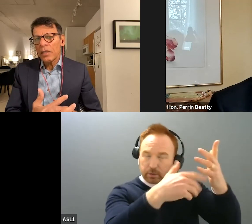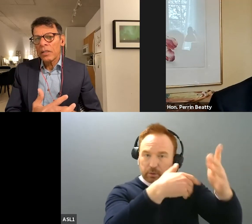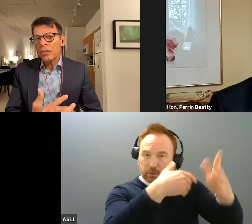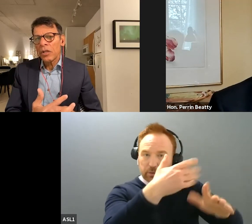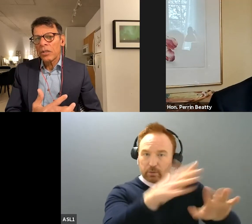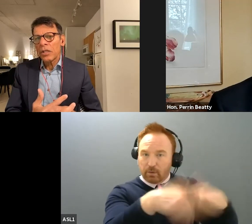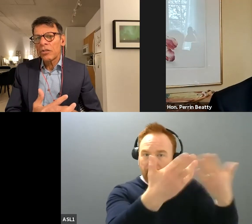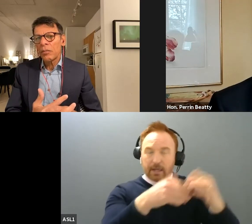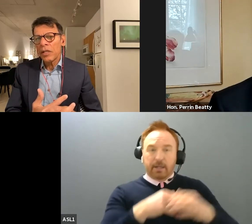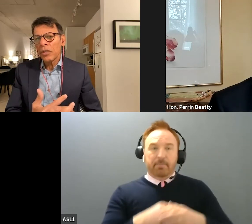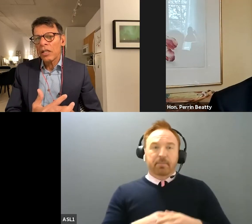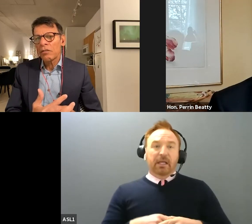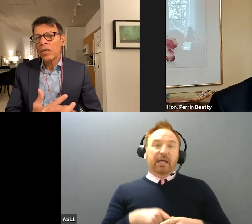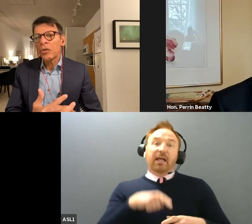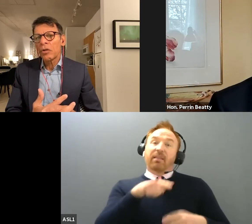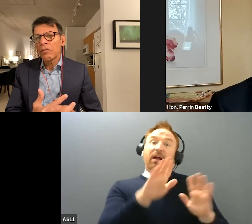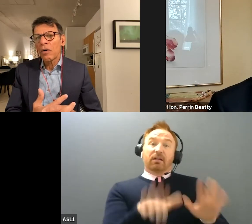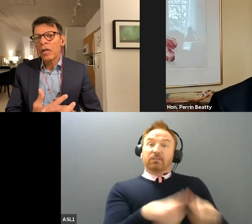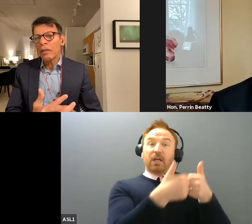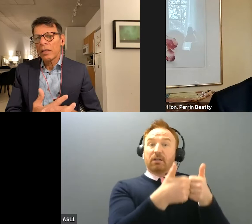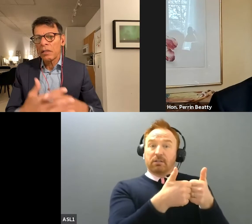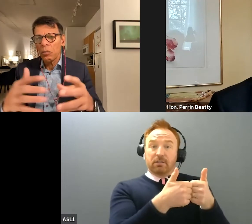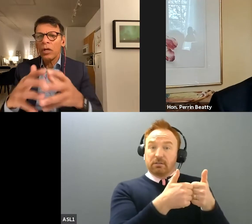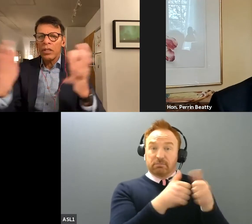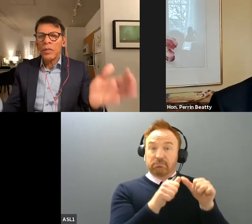this is going to continue to be a challenge for us going forward. I think the work that's been